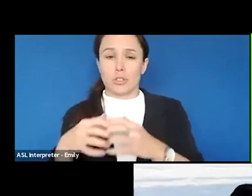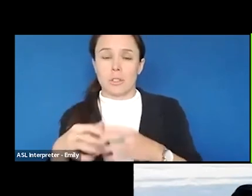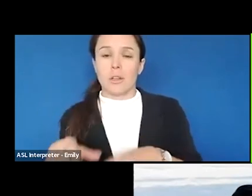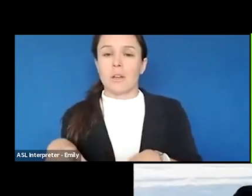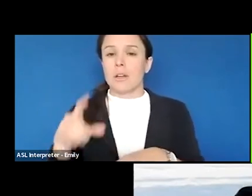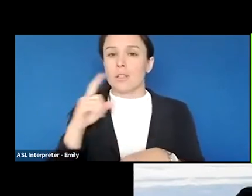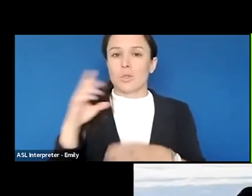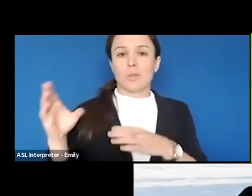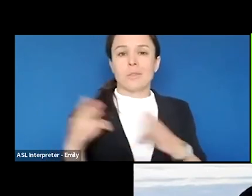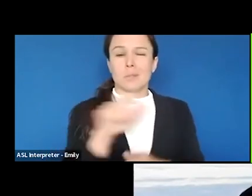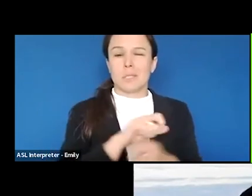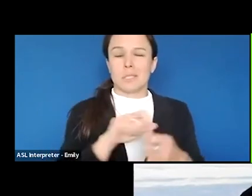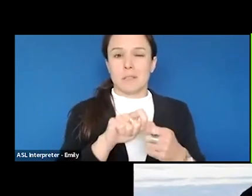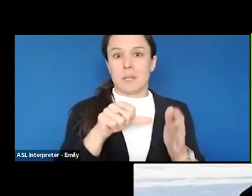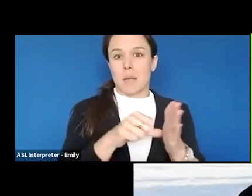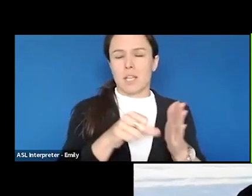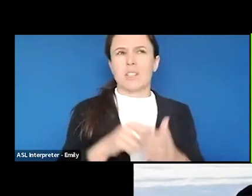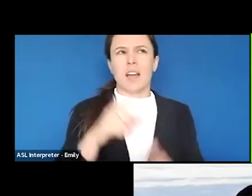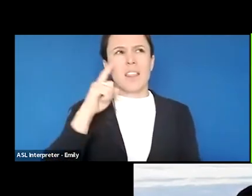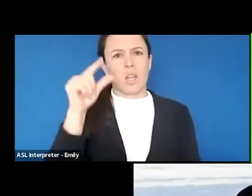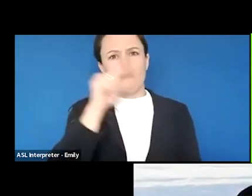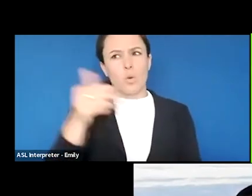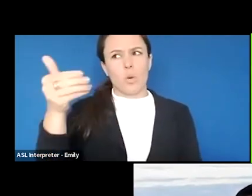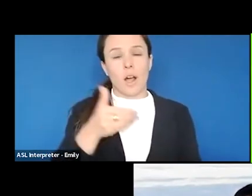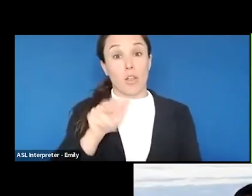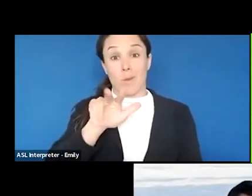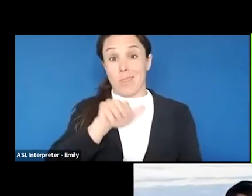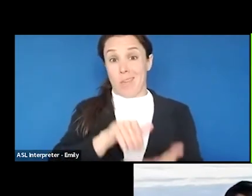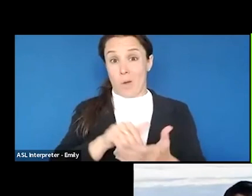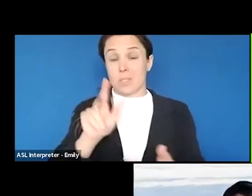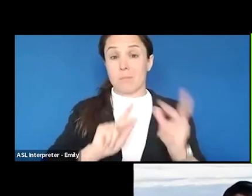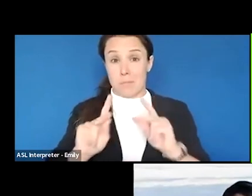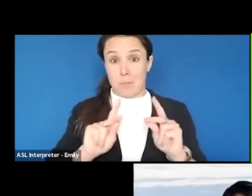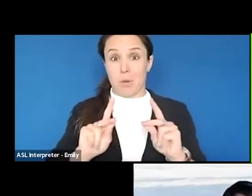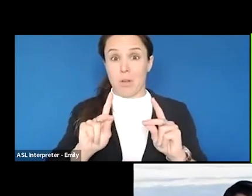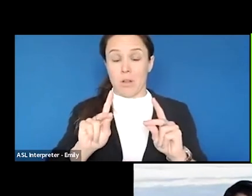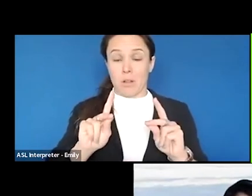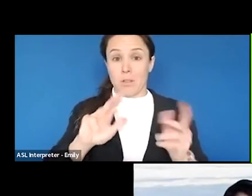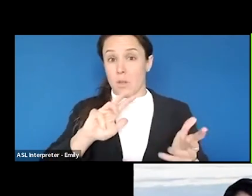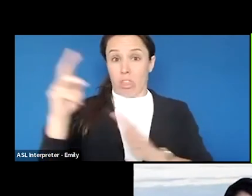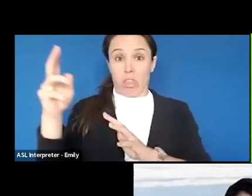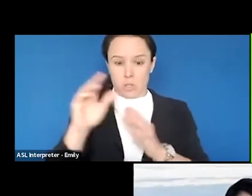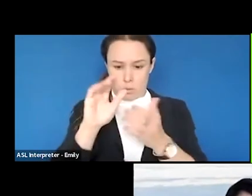and Google hired, I understood 3 000 people to clean this up so that their search was reliable,